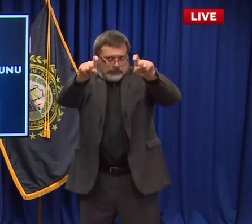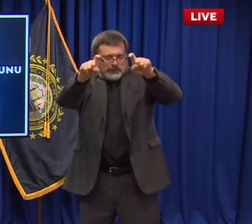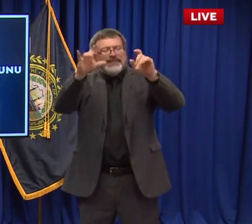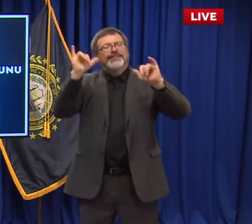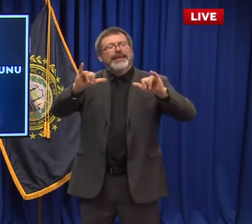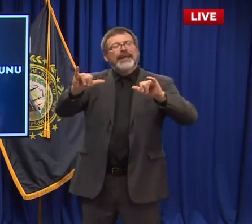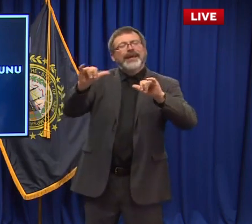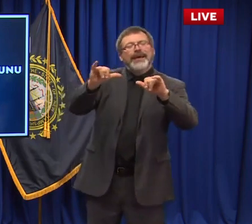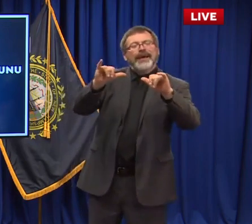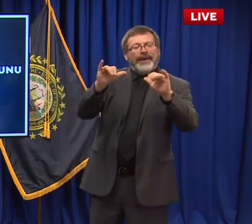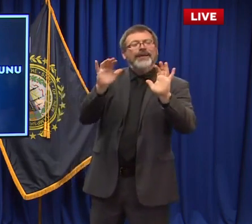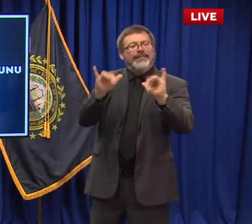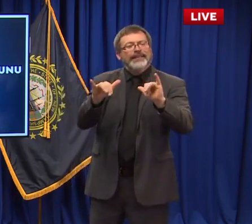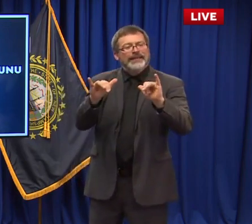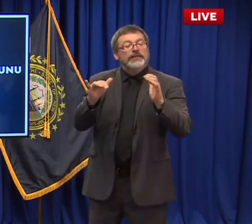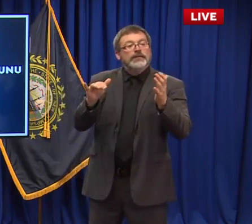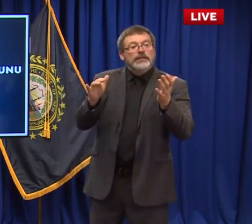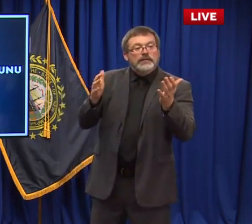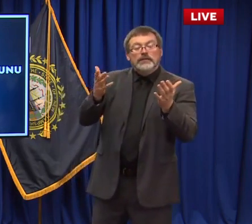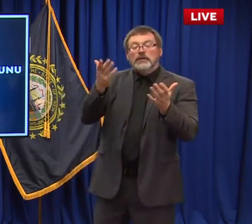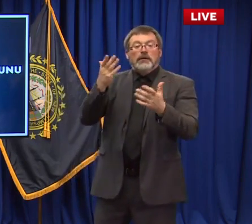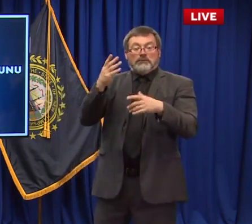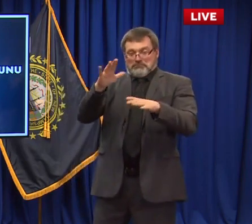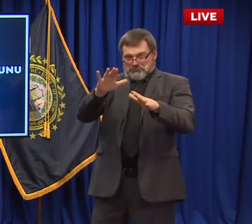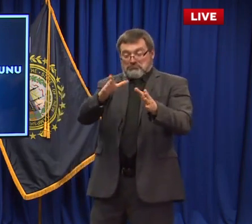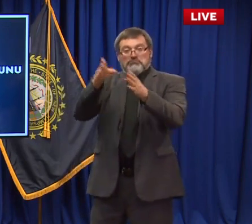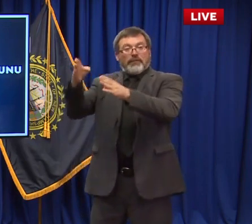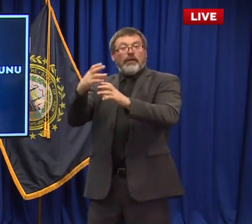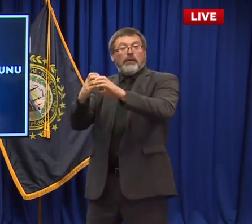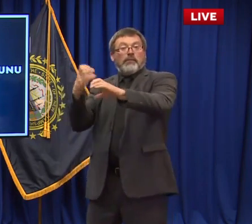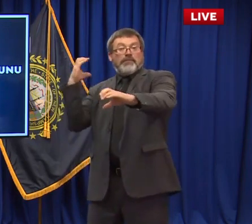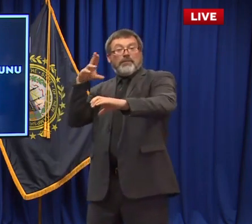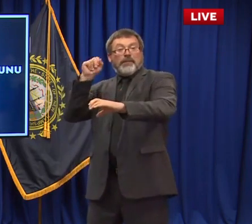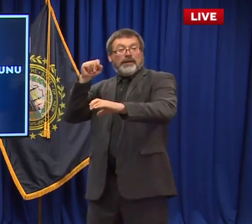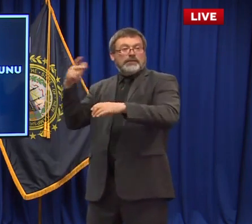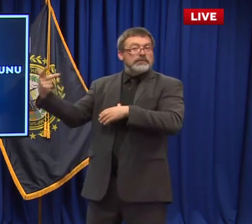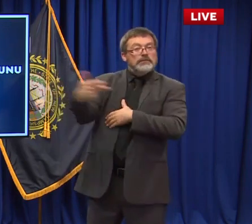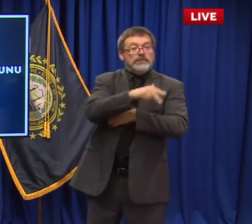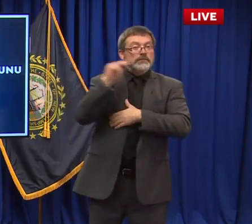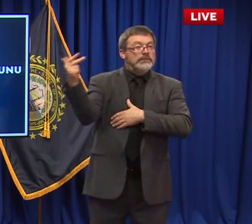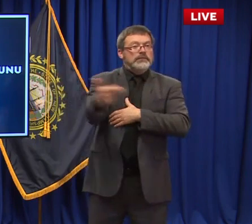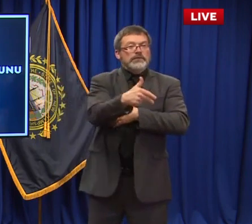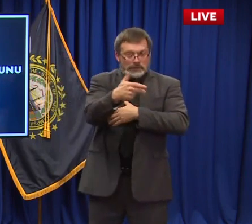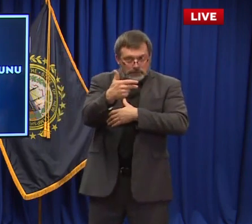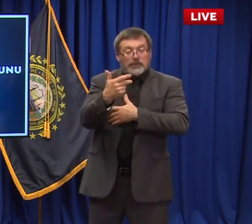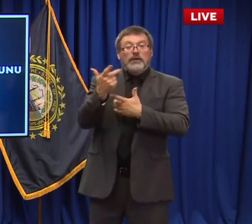HOW DO YOU MANAGE FOLKS COMING INTO THE SCHOOLS IF SOMEONE HAS TO DROP OF A CHILD.